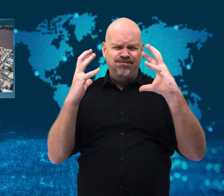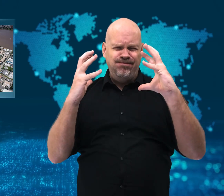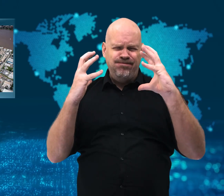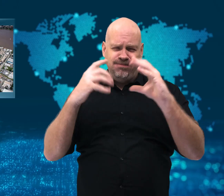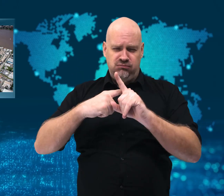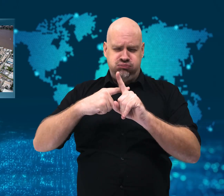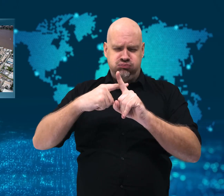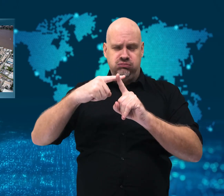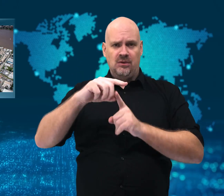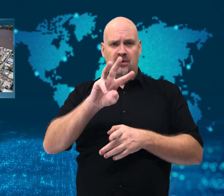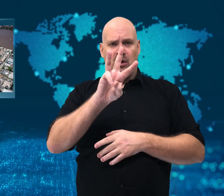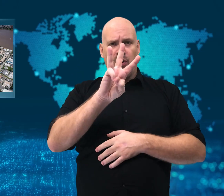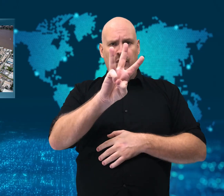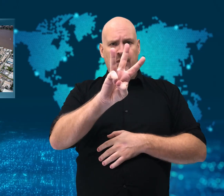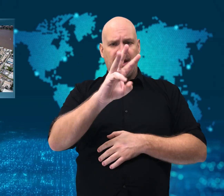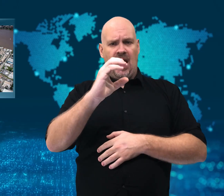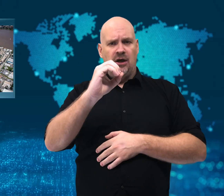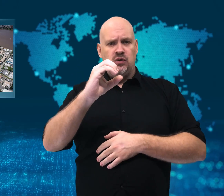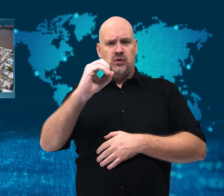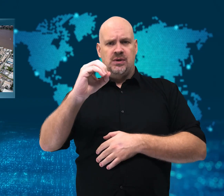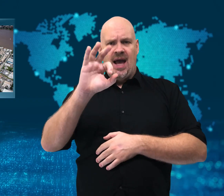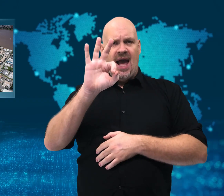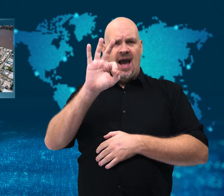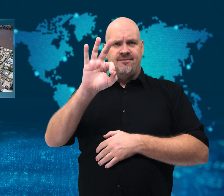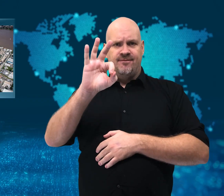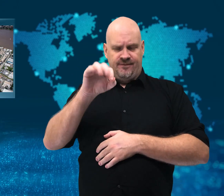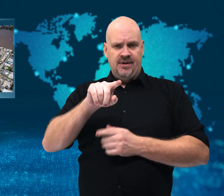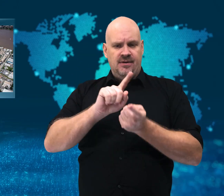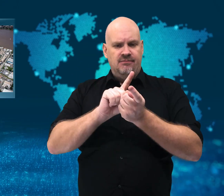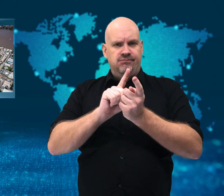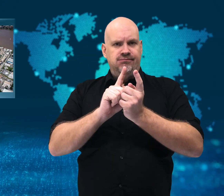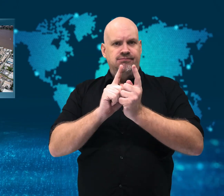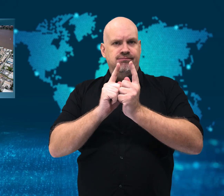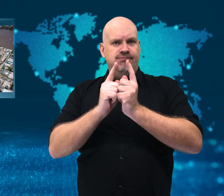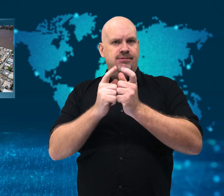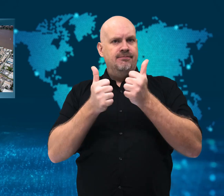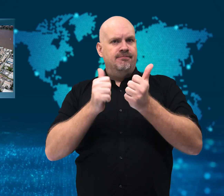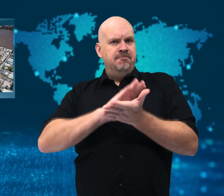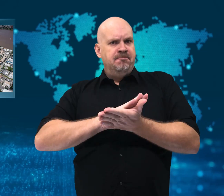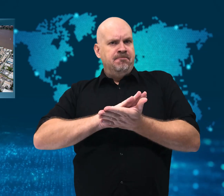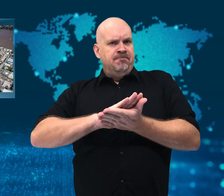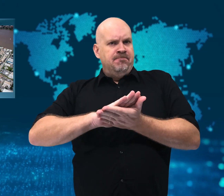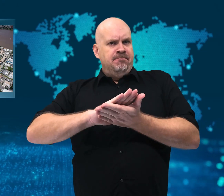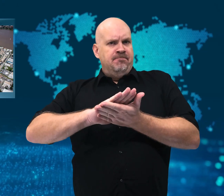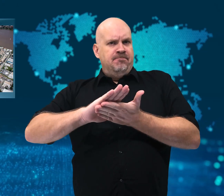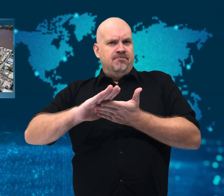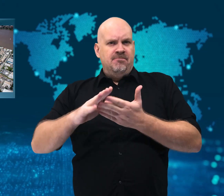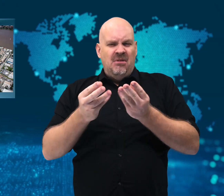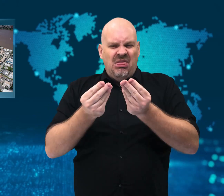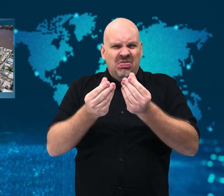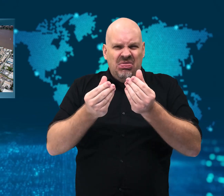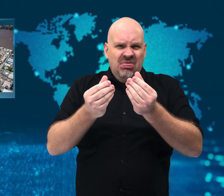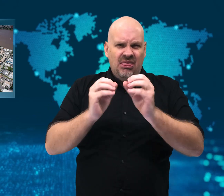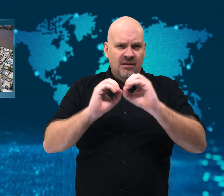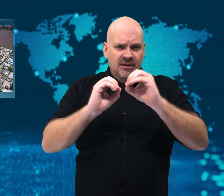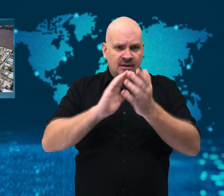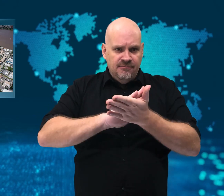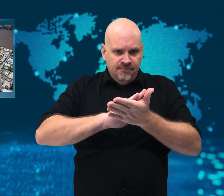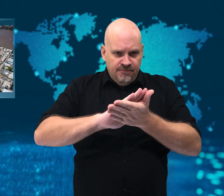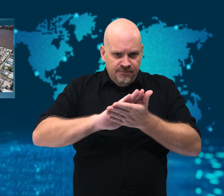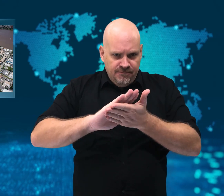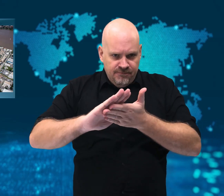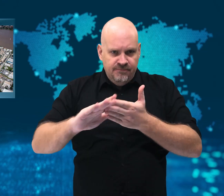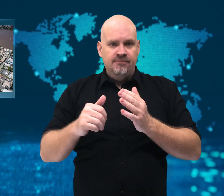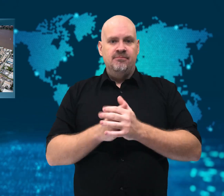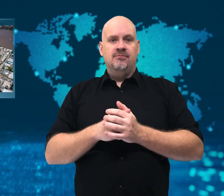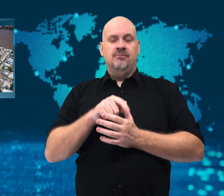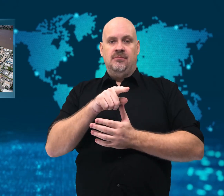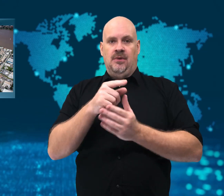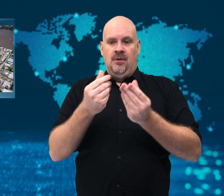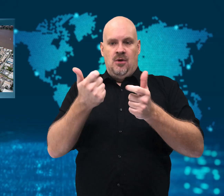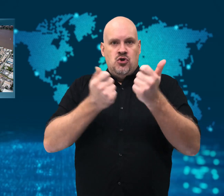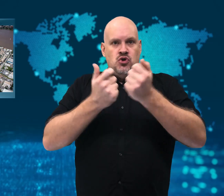using huge pressure cookers at around 300 degrees Fahrenheit,